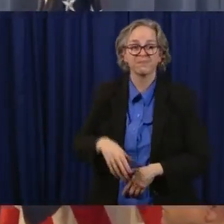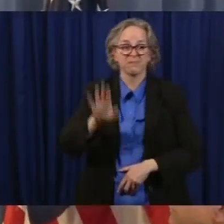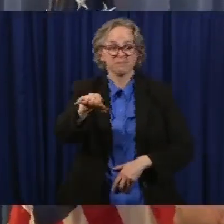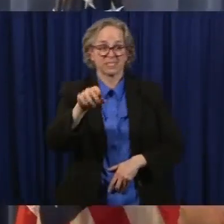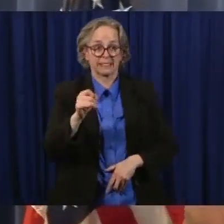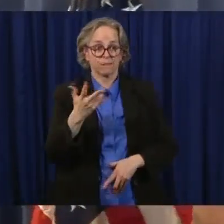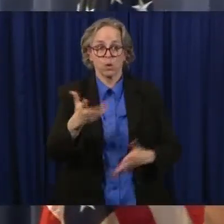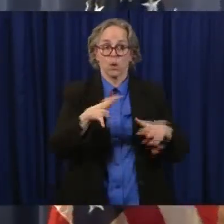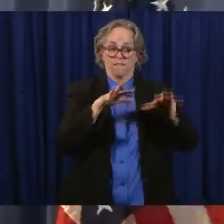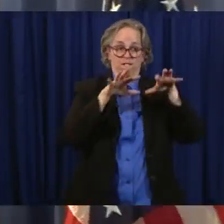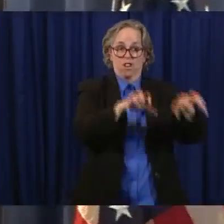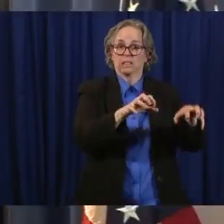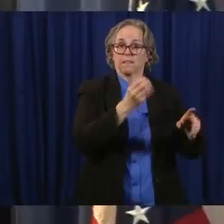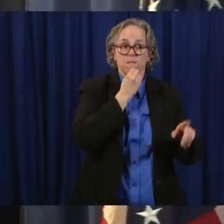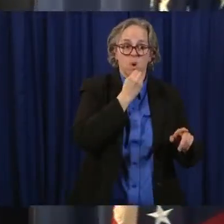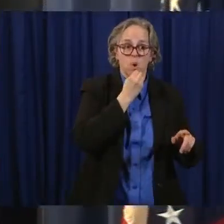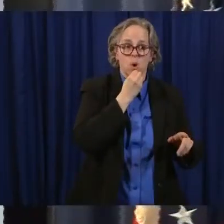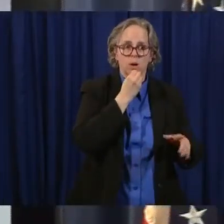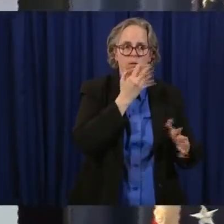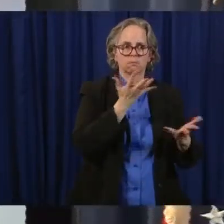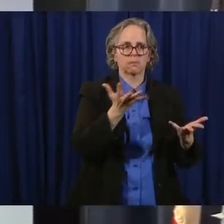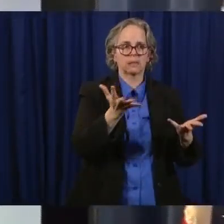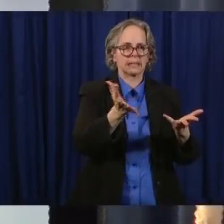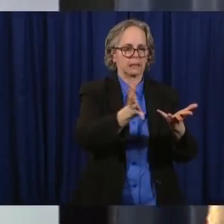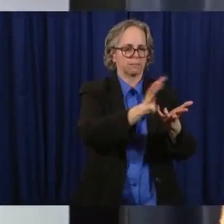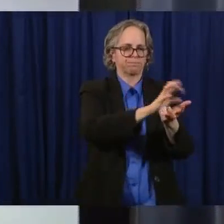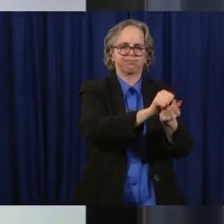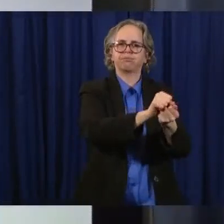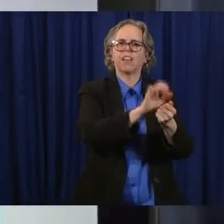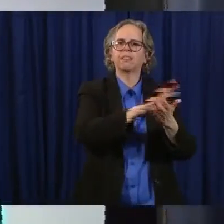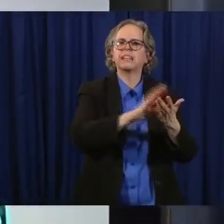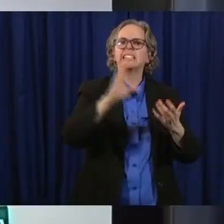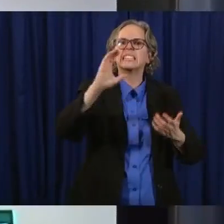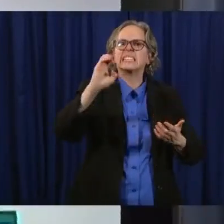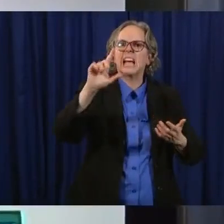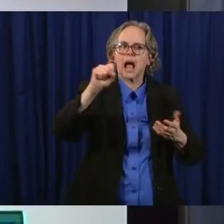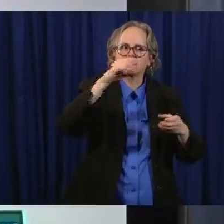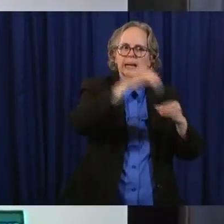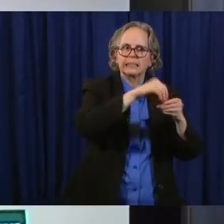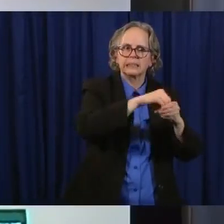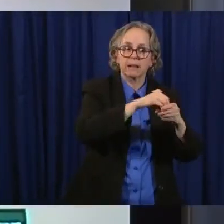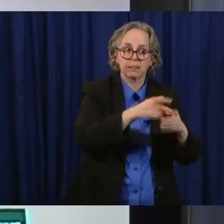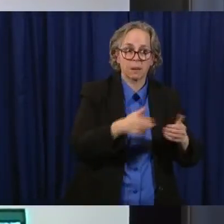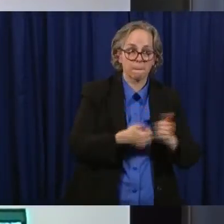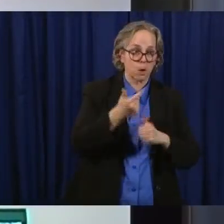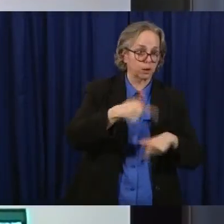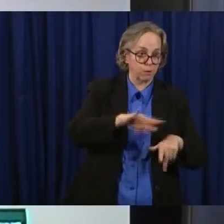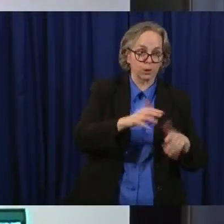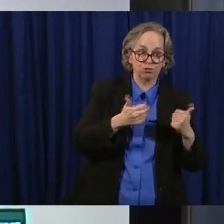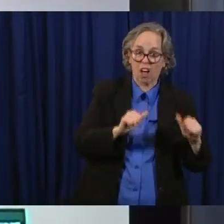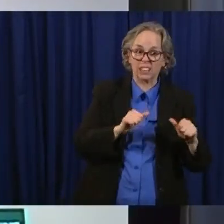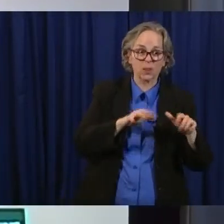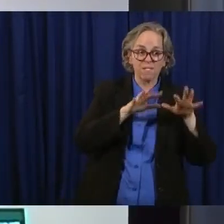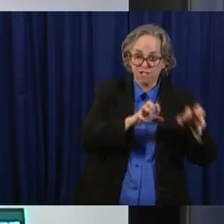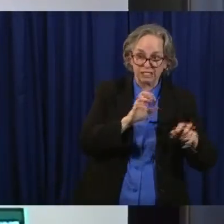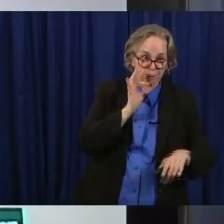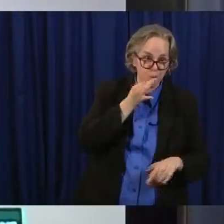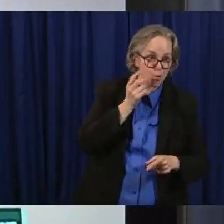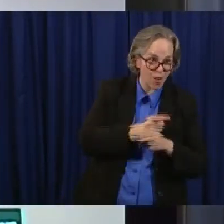YOU TOLD US ABOUT COOKING? YEP, SO WHEN YOU FREEZE